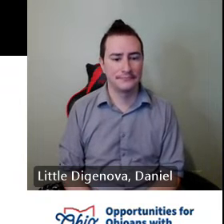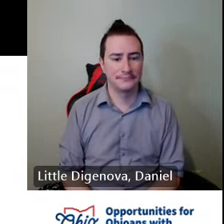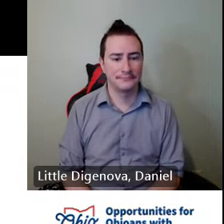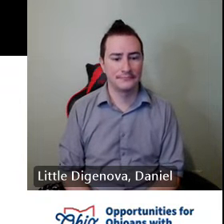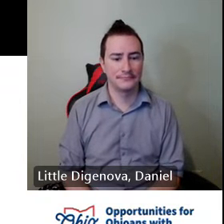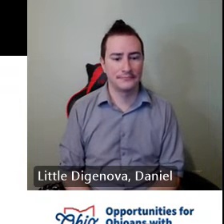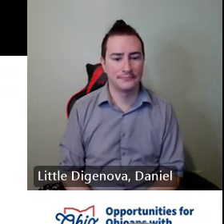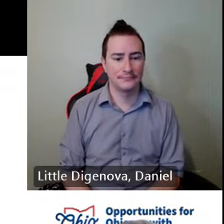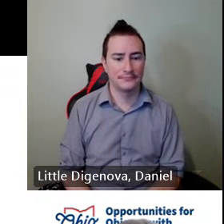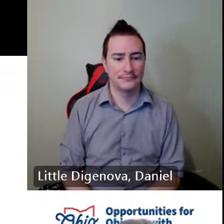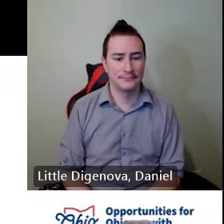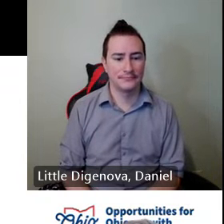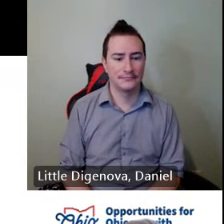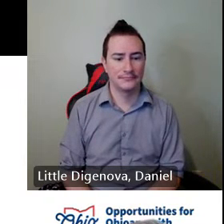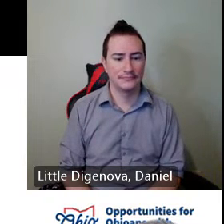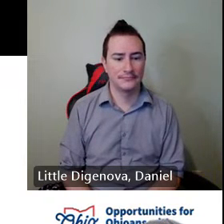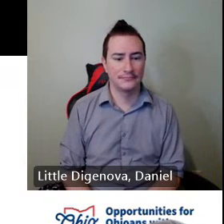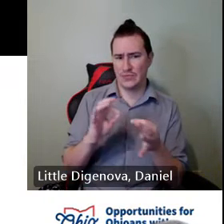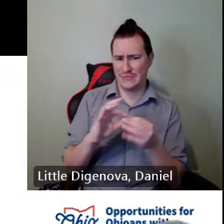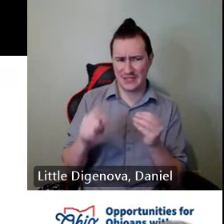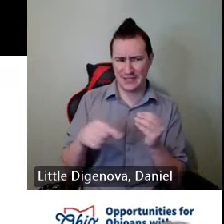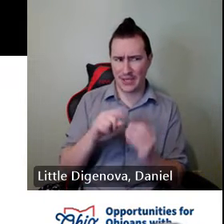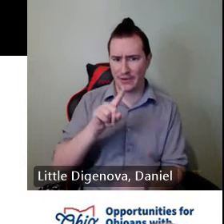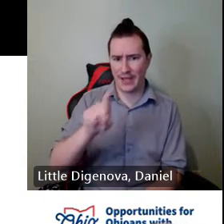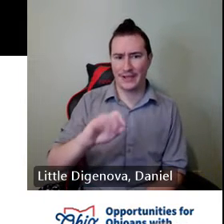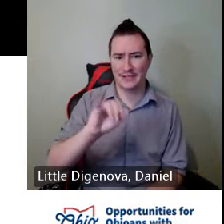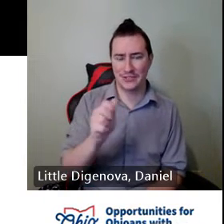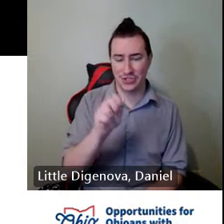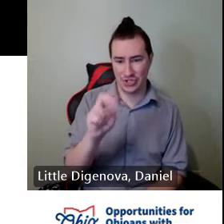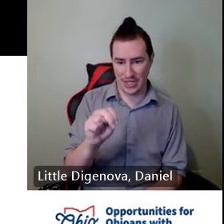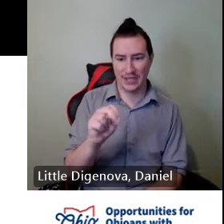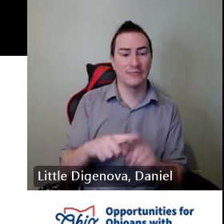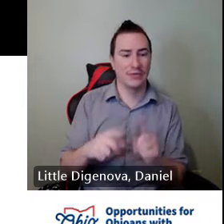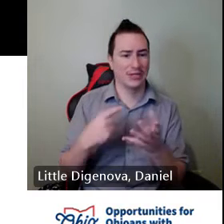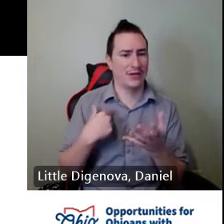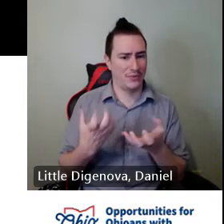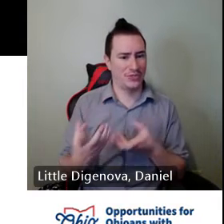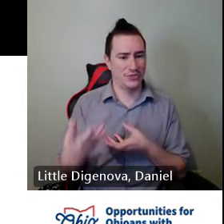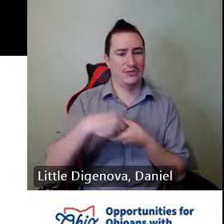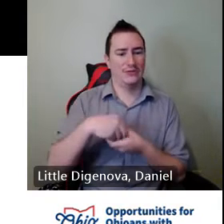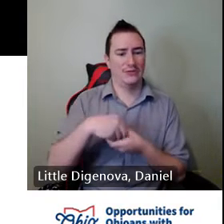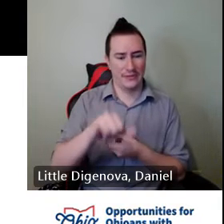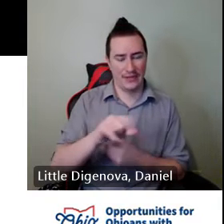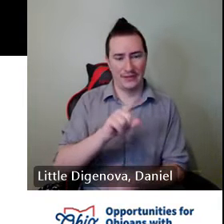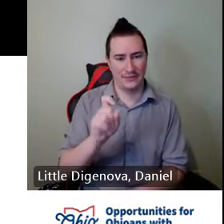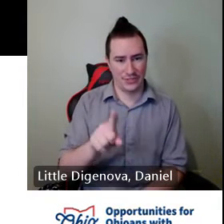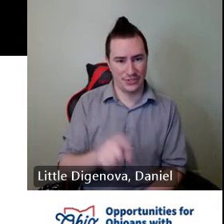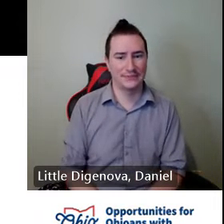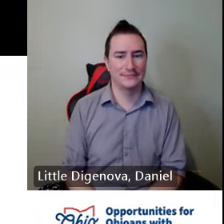mentioned, but just wanted to include that question. Julie: Sure. So, from a general perspective, just some ideas that could be considered.